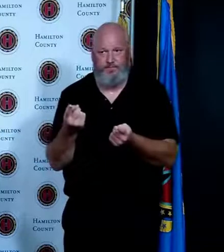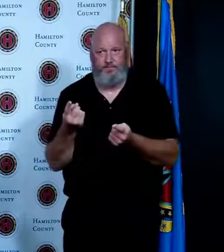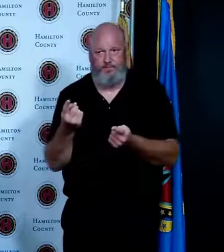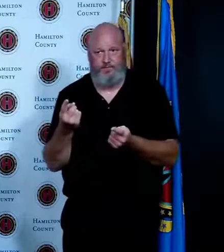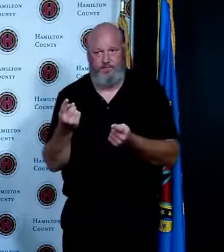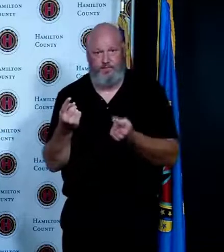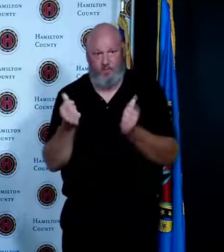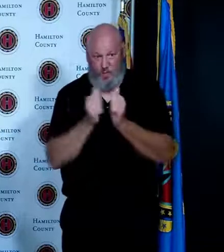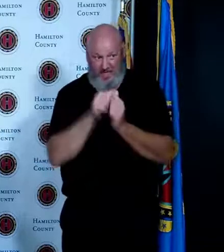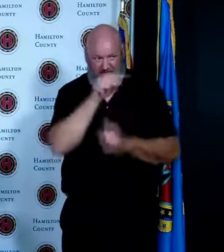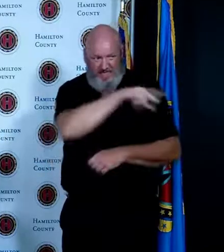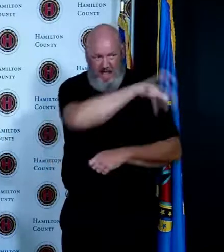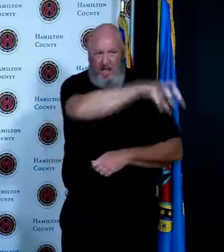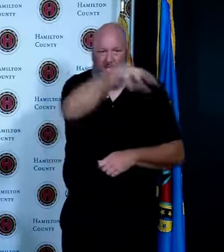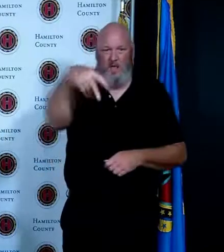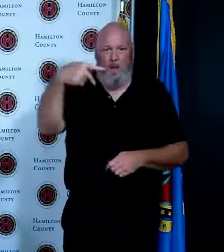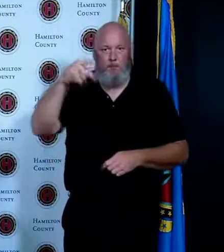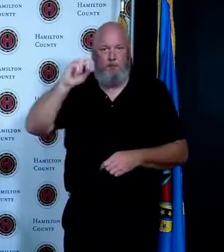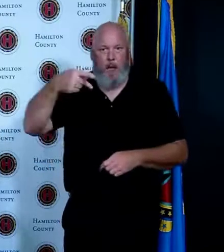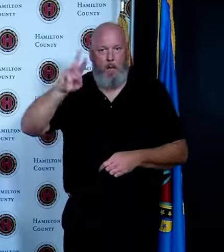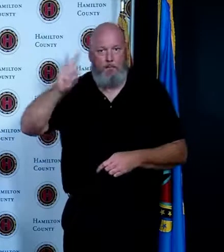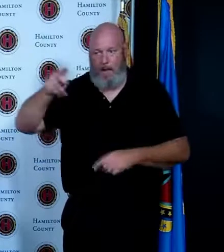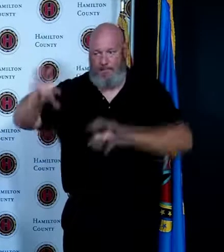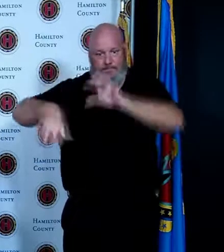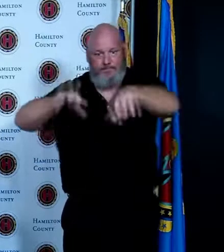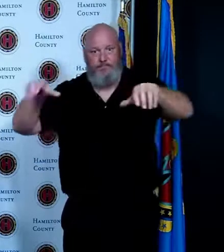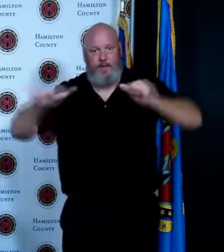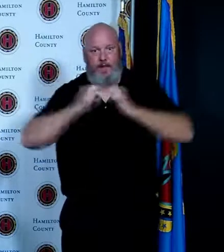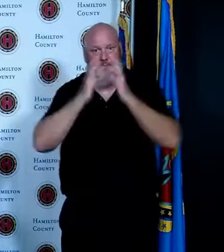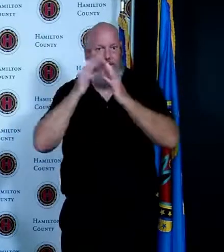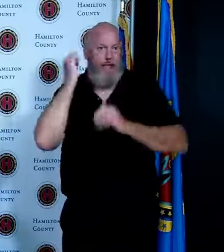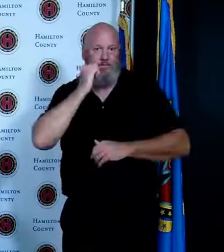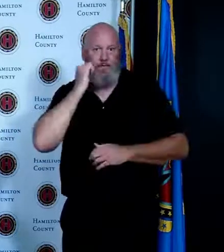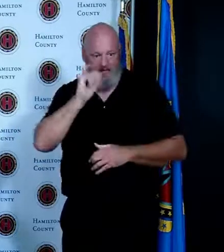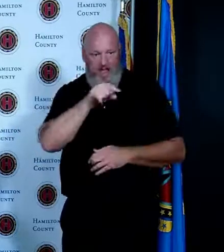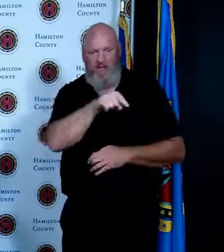and I really appreciate the support of our communities the Guard and my team